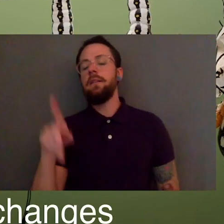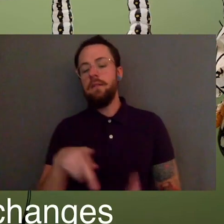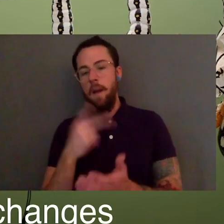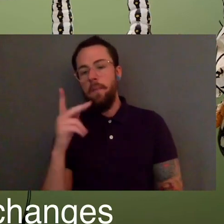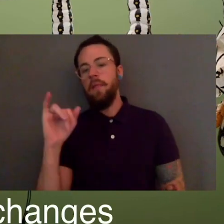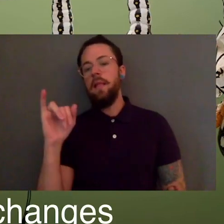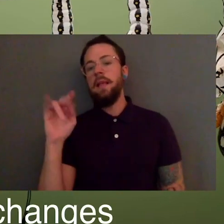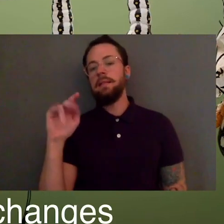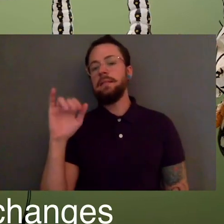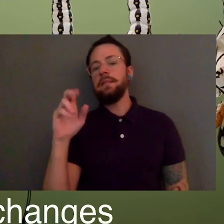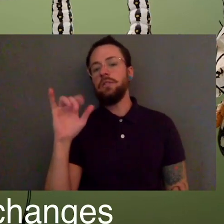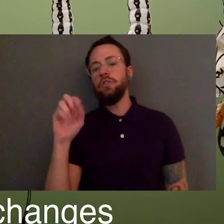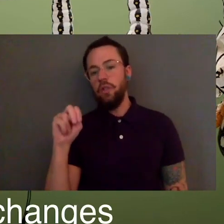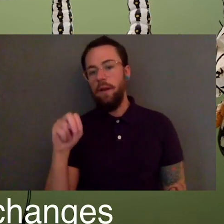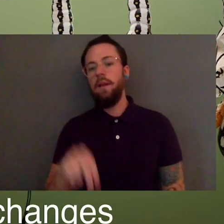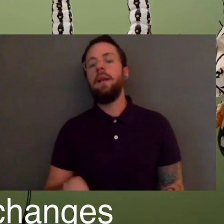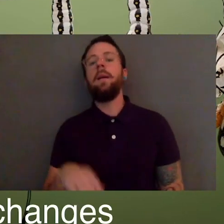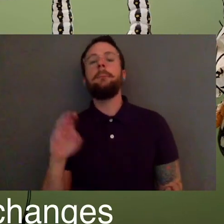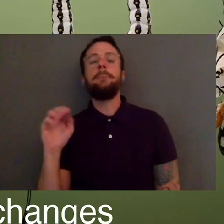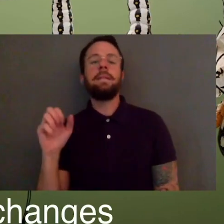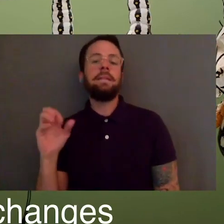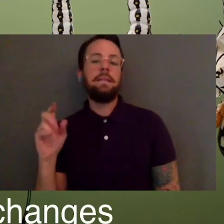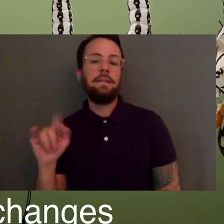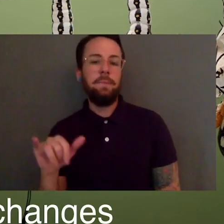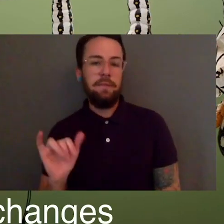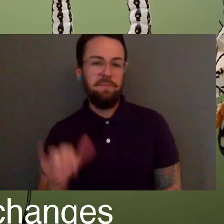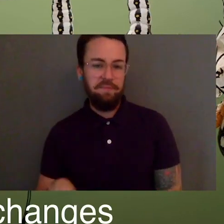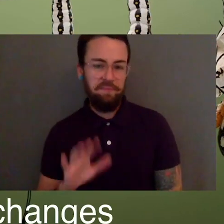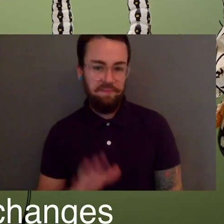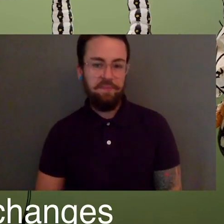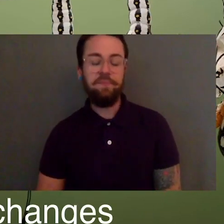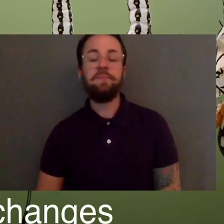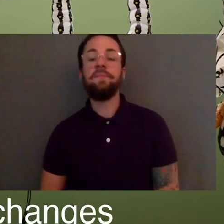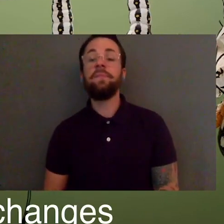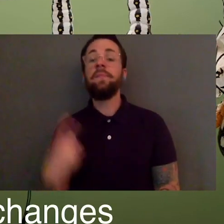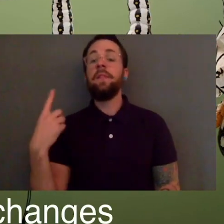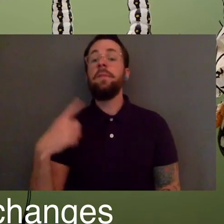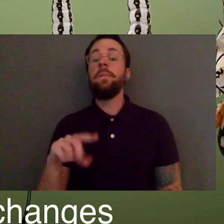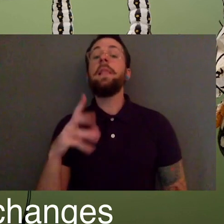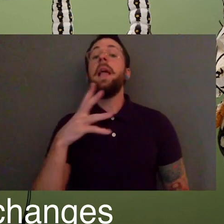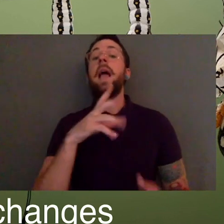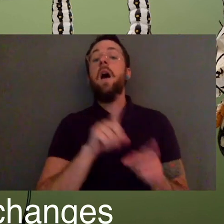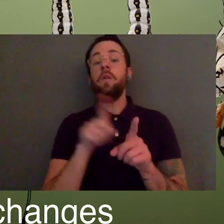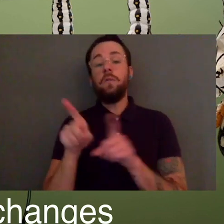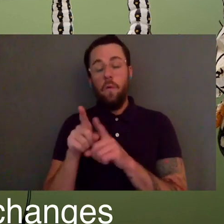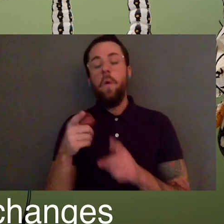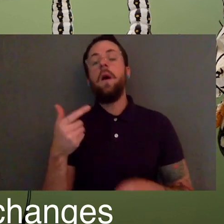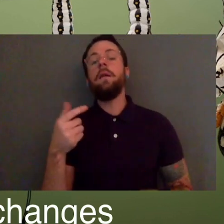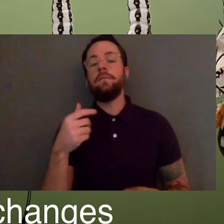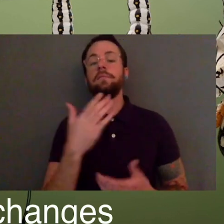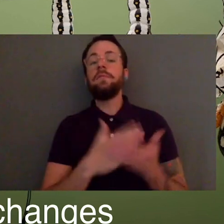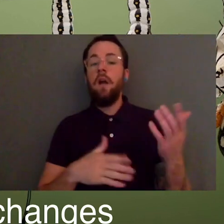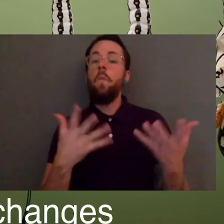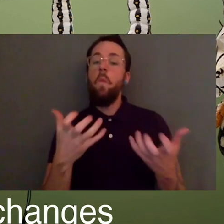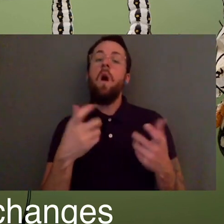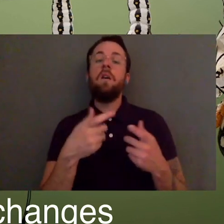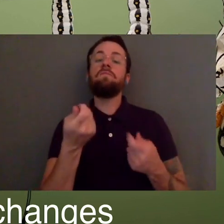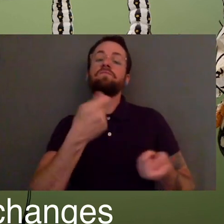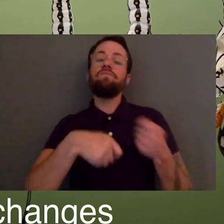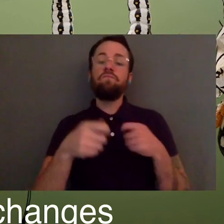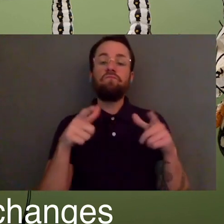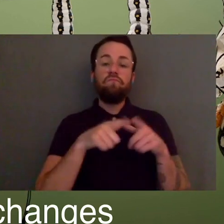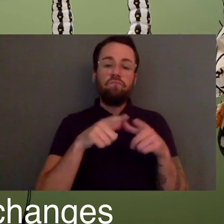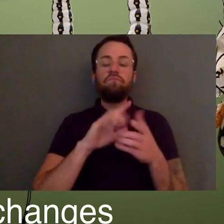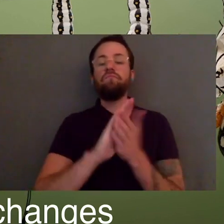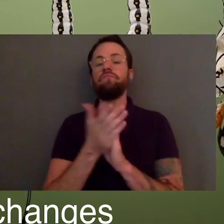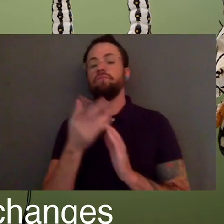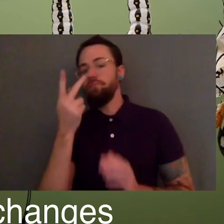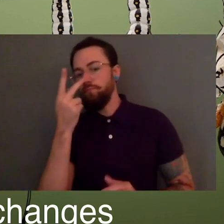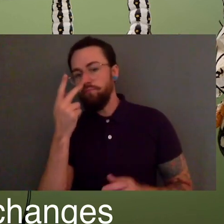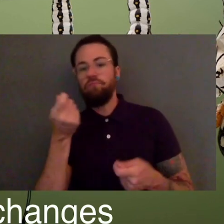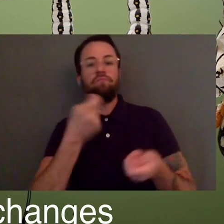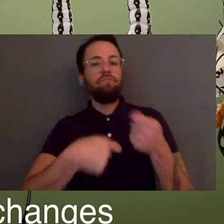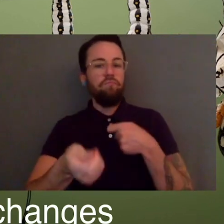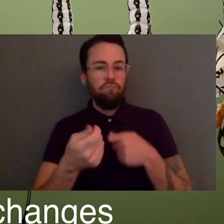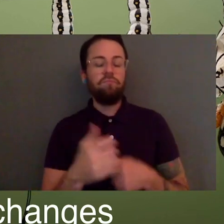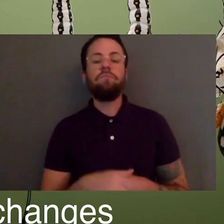But the most common is the DI type of surgery, the double incision type of massectomy.